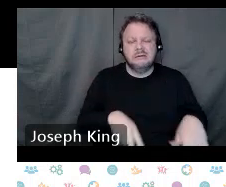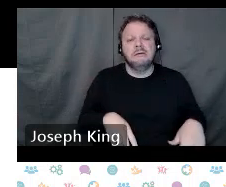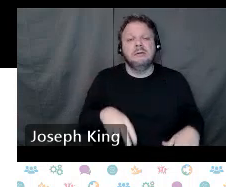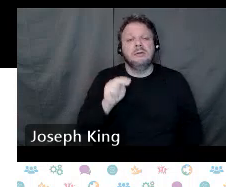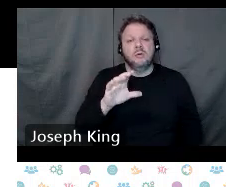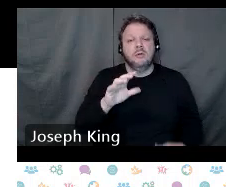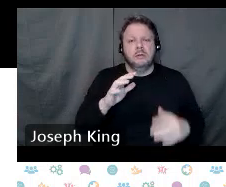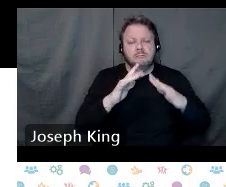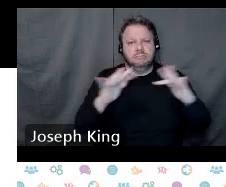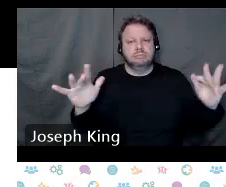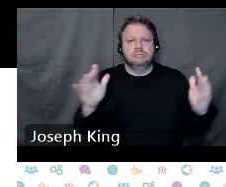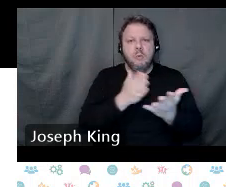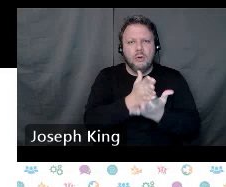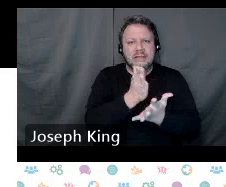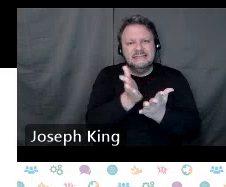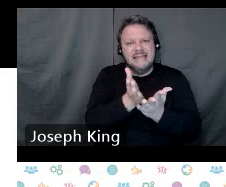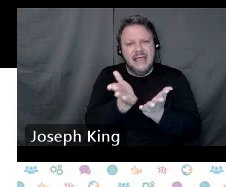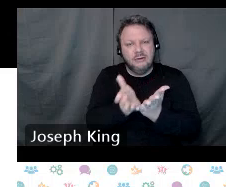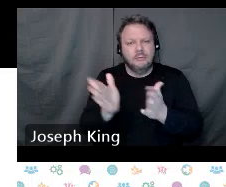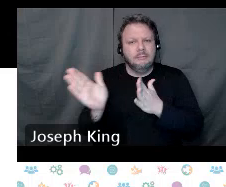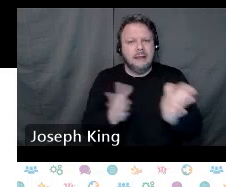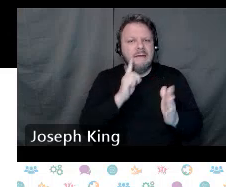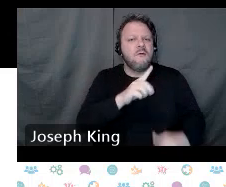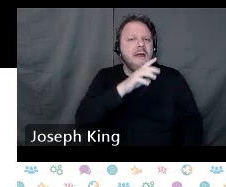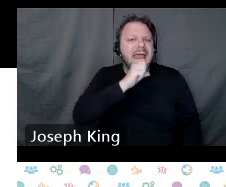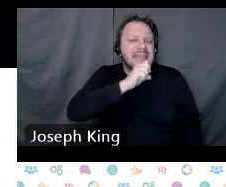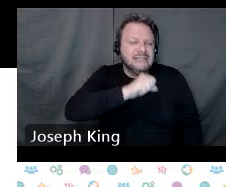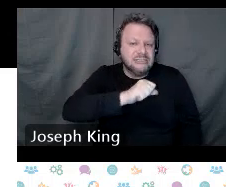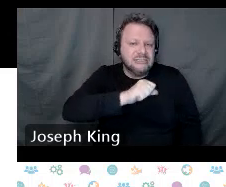It's North Carolina's multi sector plan for aging,